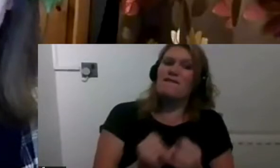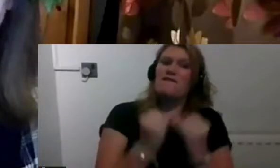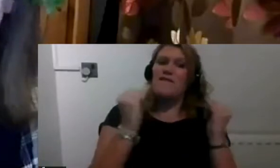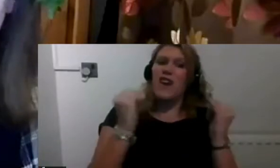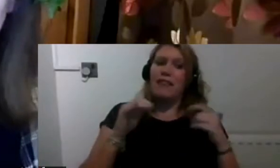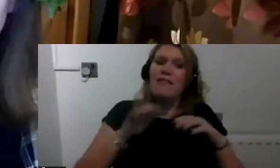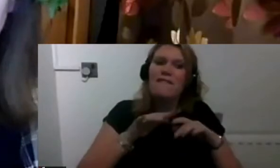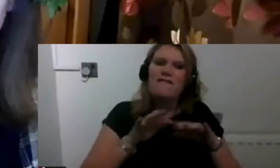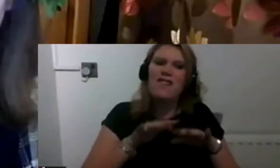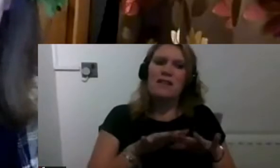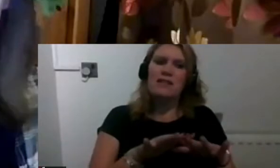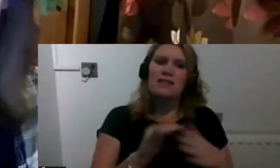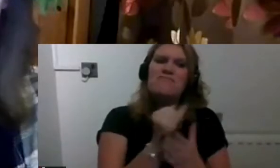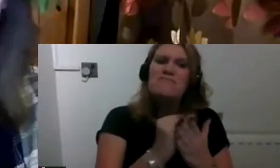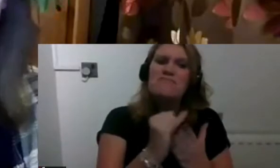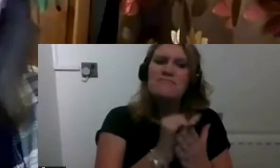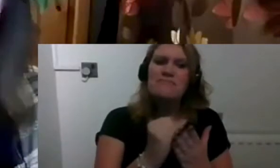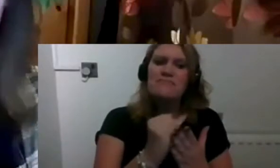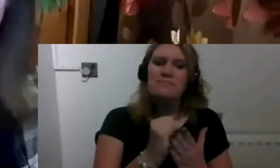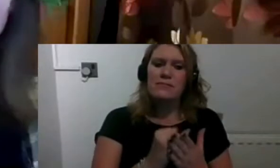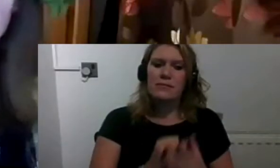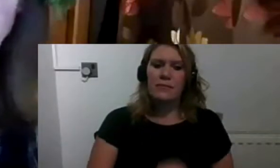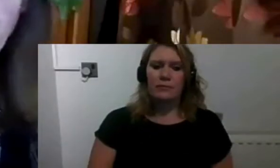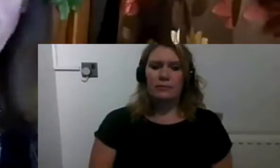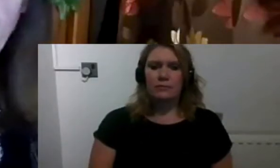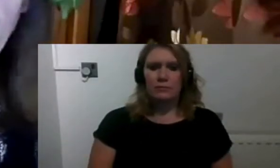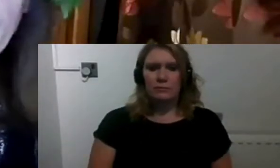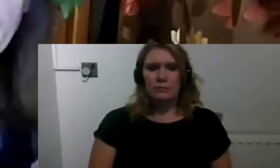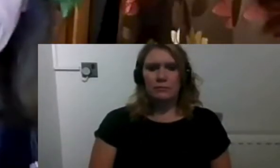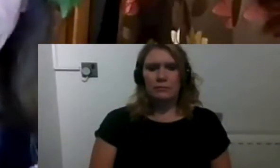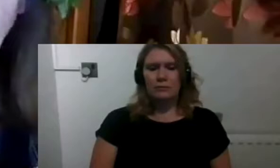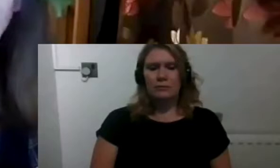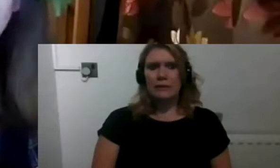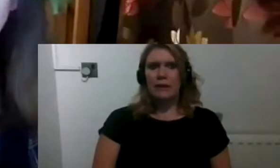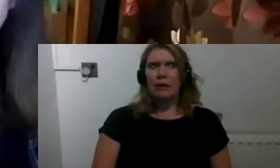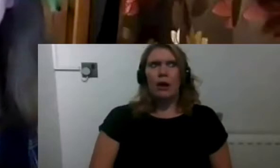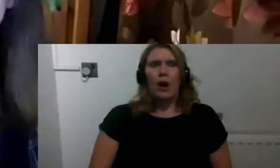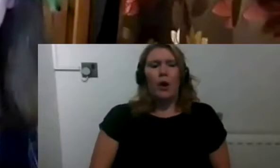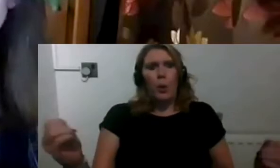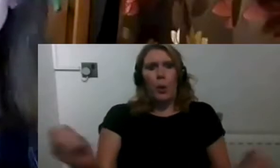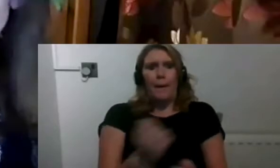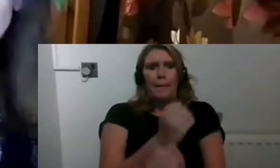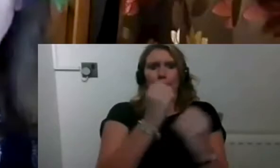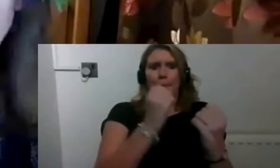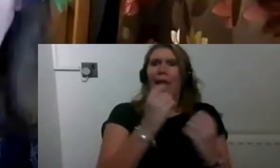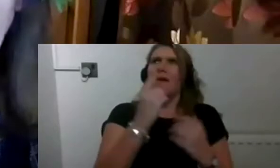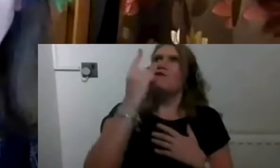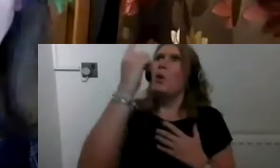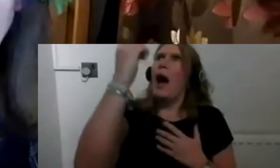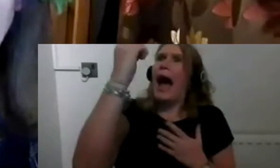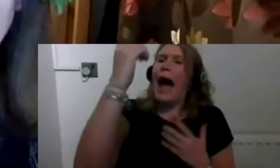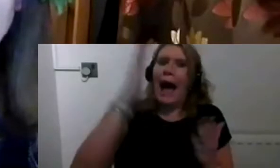fungus destroying the ash trees. Ye powerful hags, of the Saxon hills,